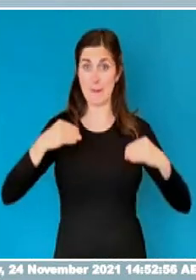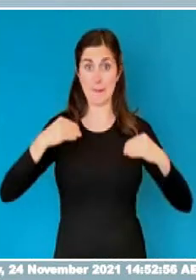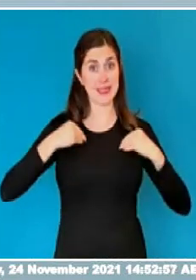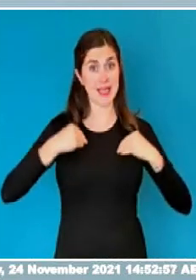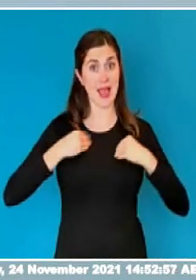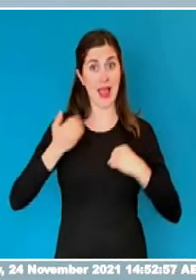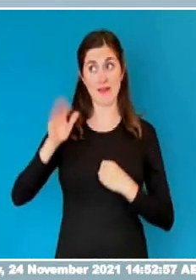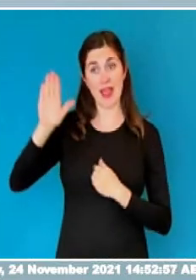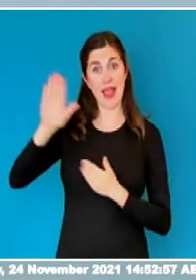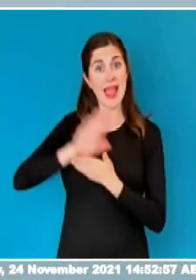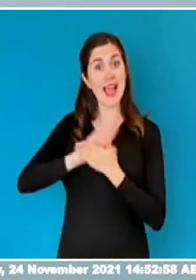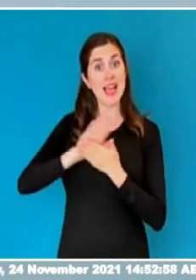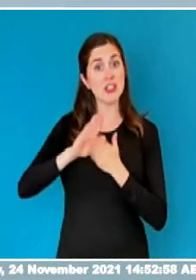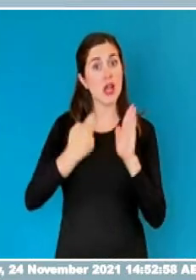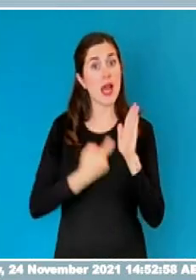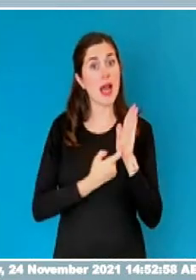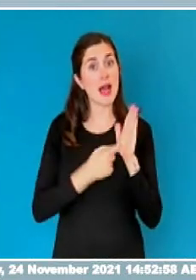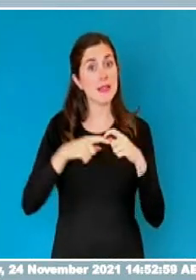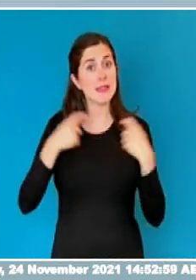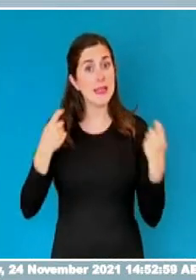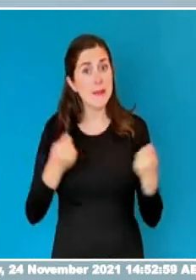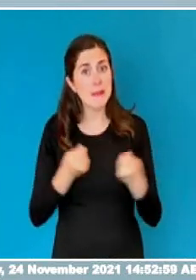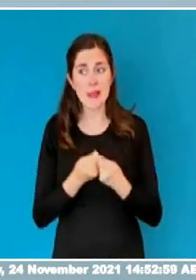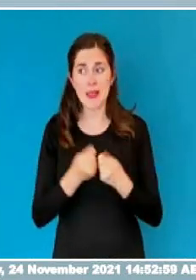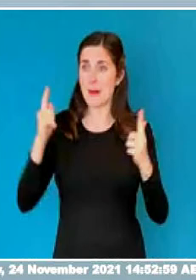manager who can help them with adjustments that they need.